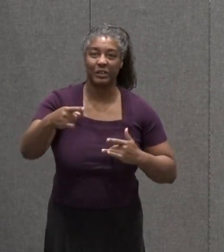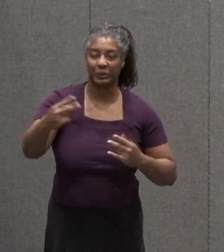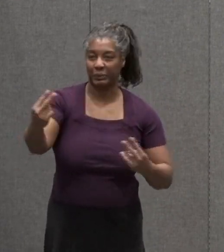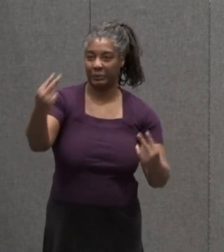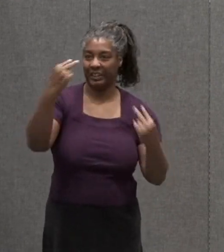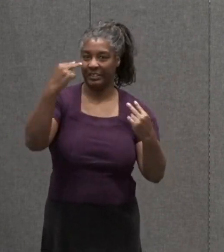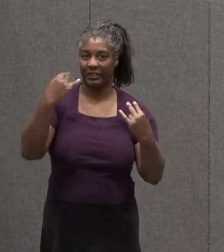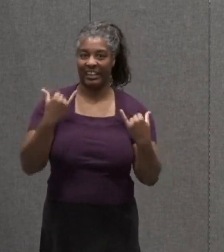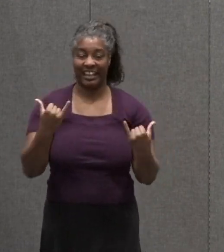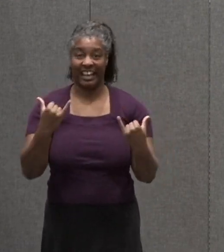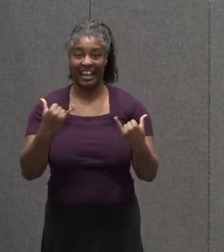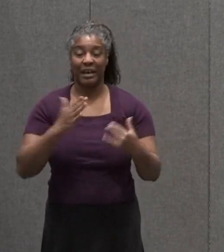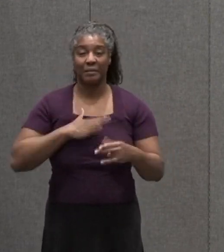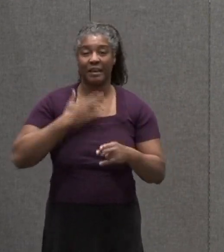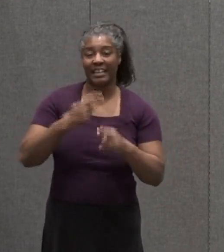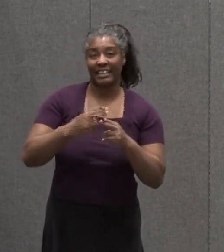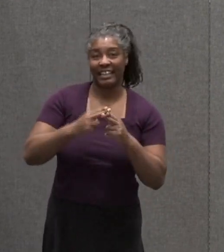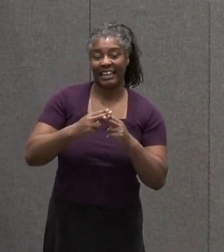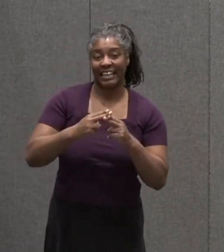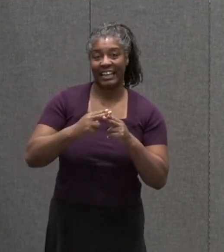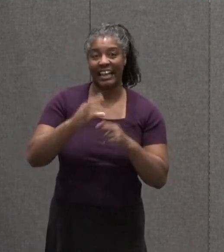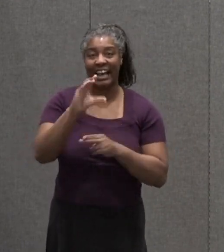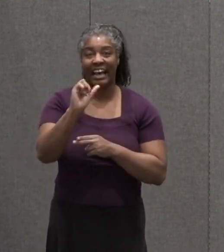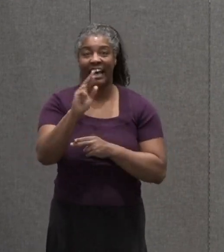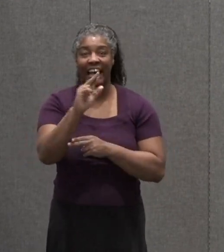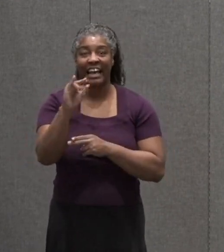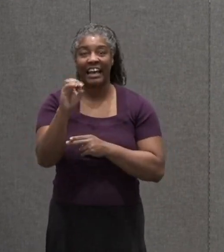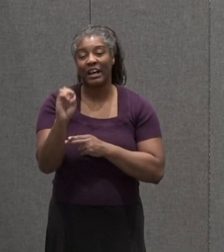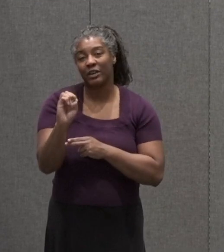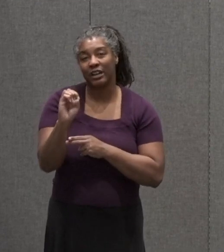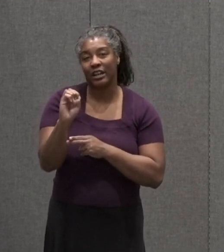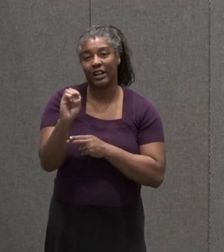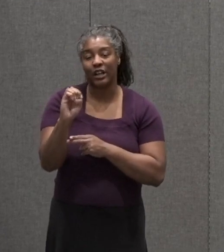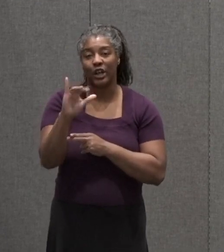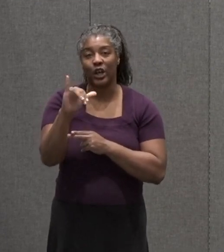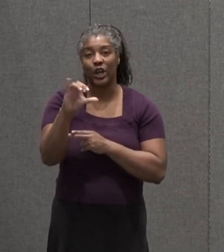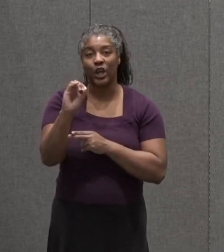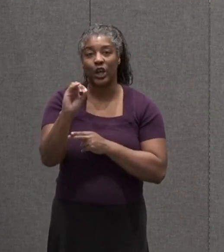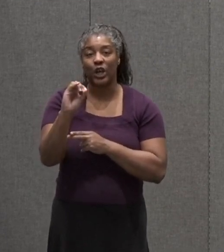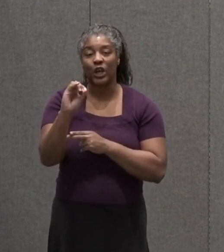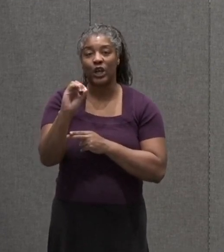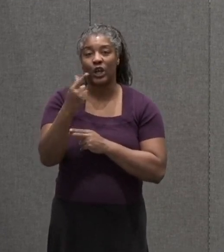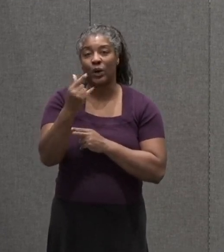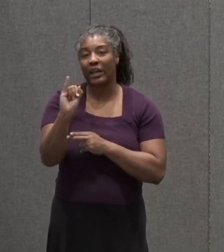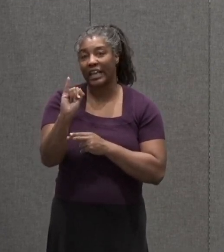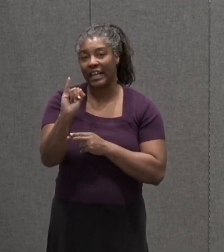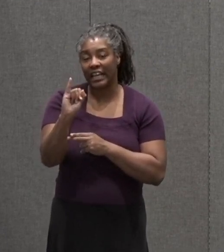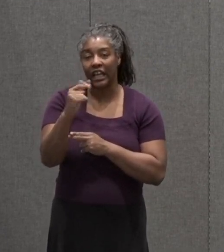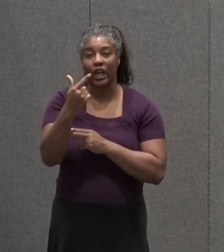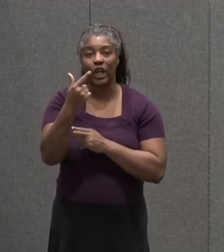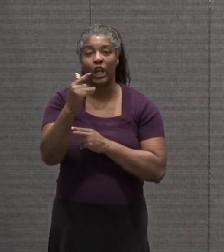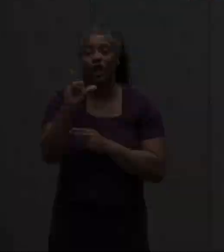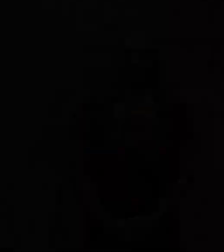Yoga, you can call me Carrie. You can call me Yogi or you can call me Carrie Yogi. It's fine either way.